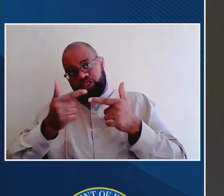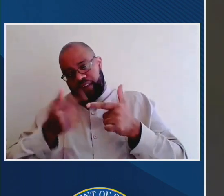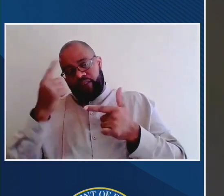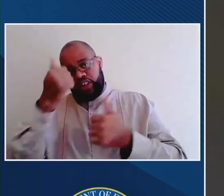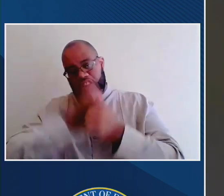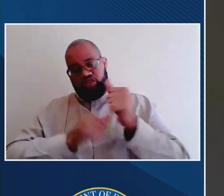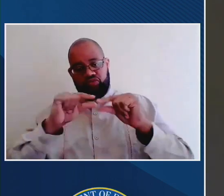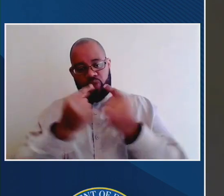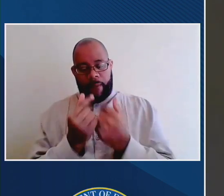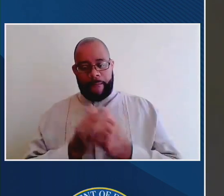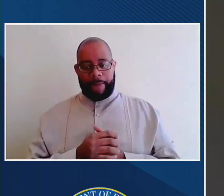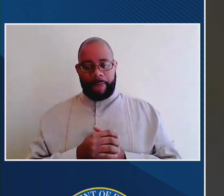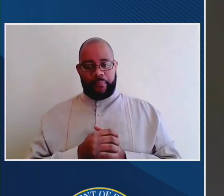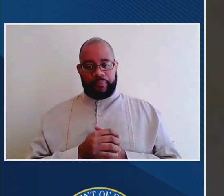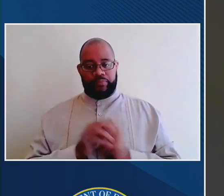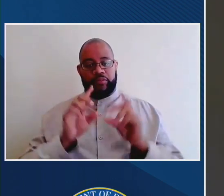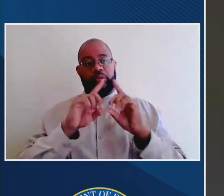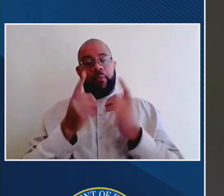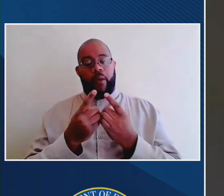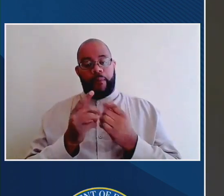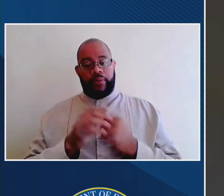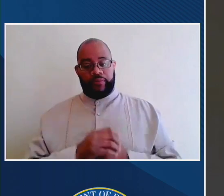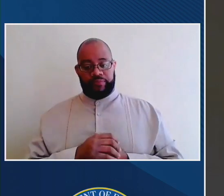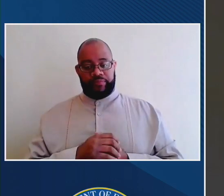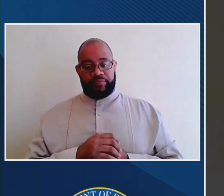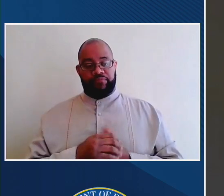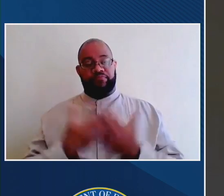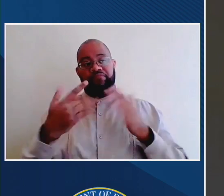The Department has indicated their support